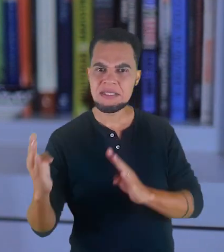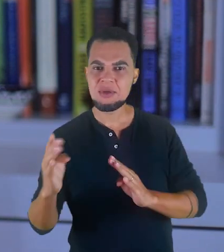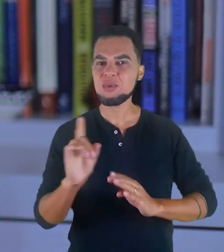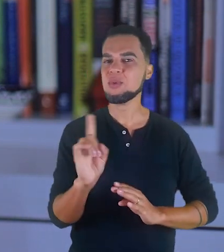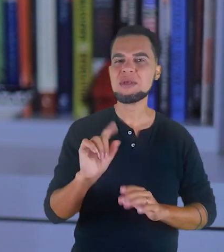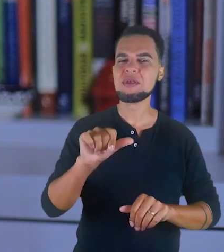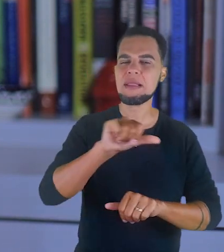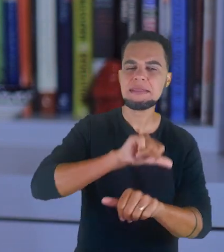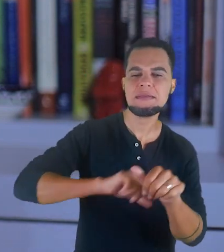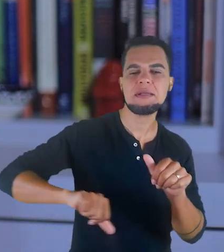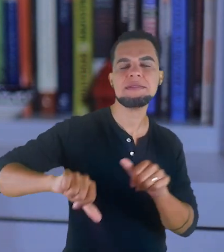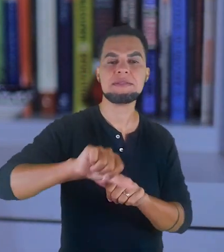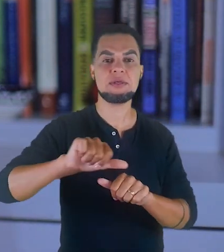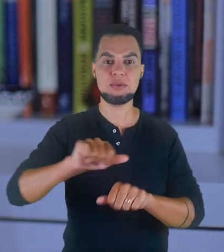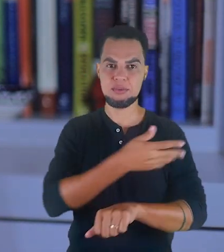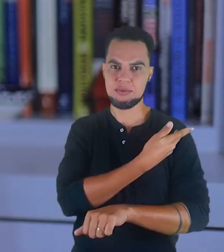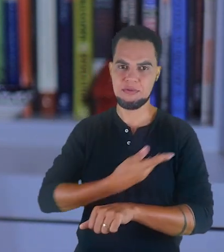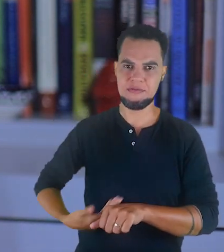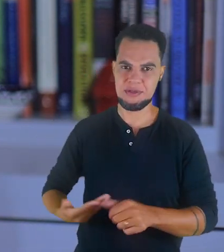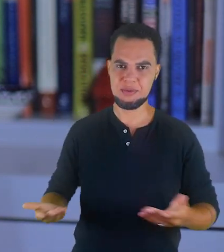which is not simply the current transition of administration,